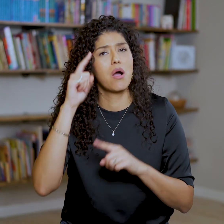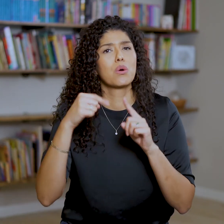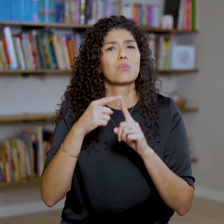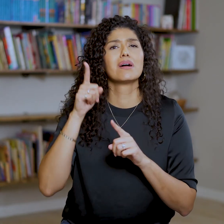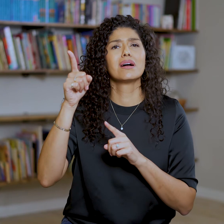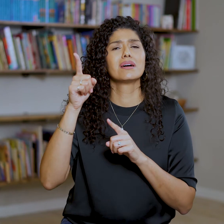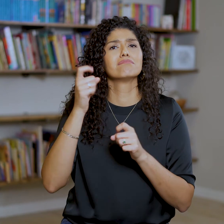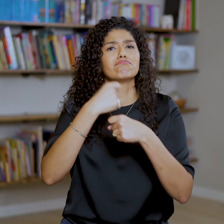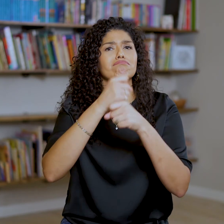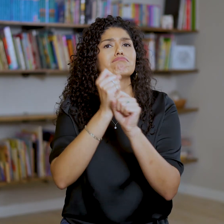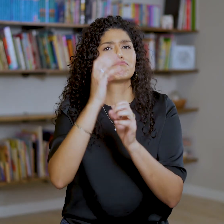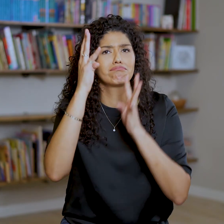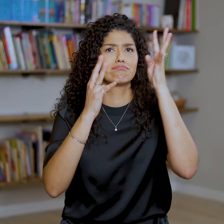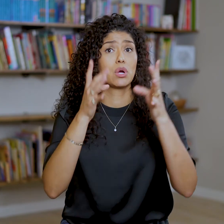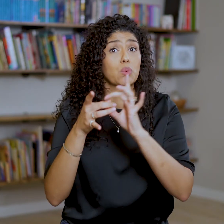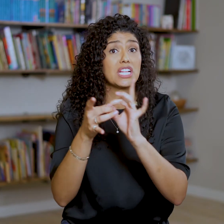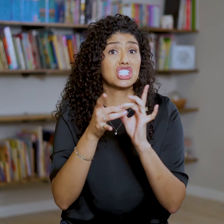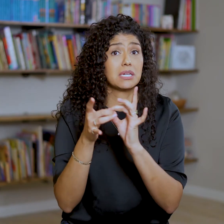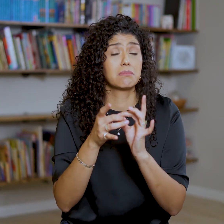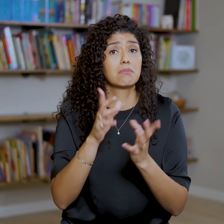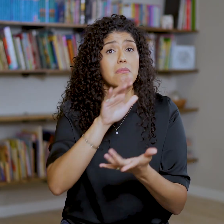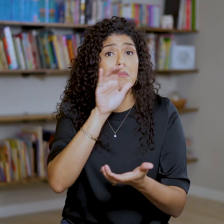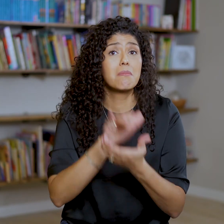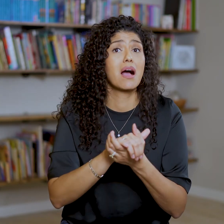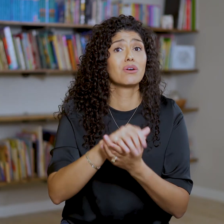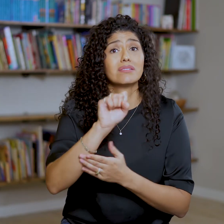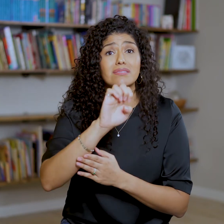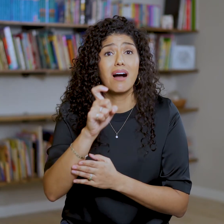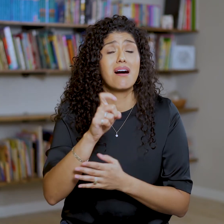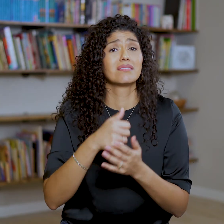when He invented relationships, marriage, and sex.